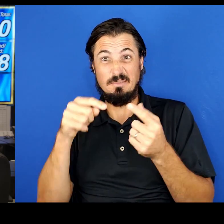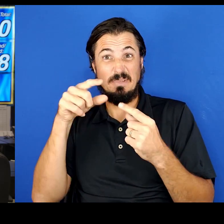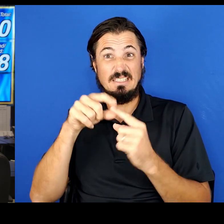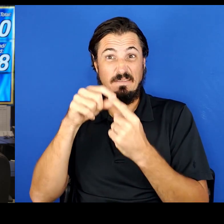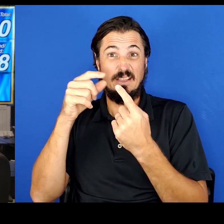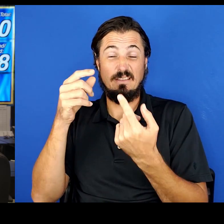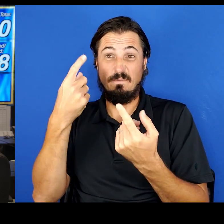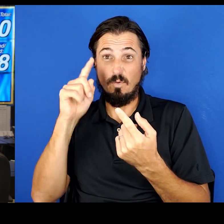vaccinated.